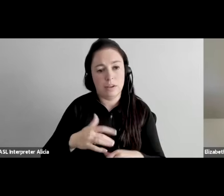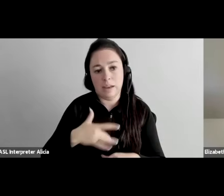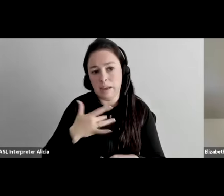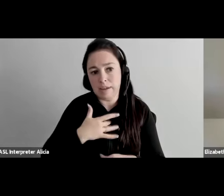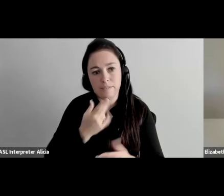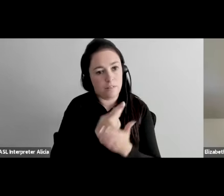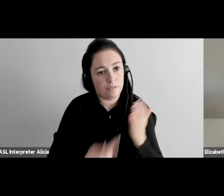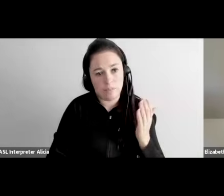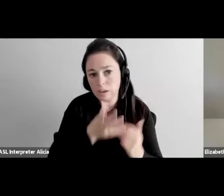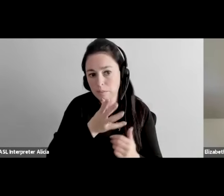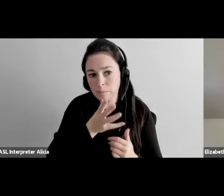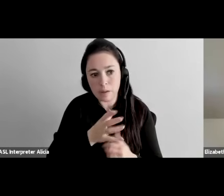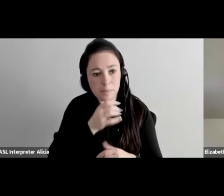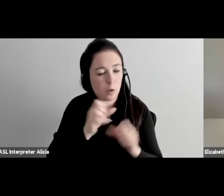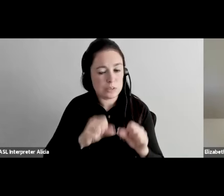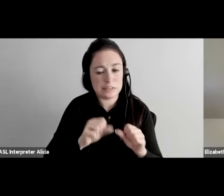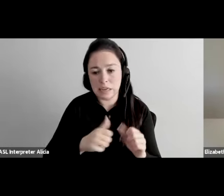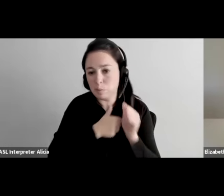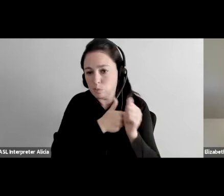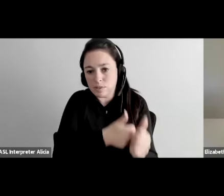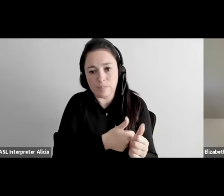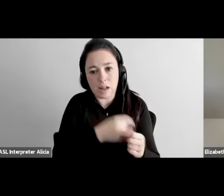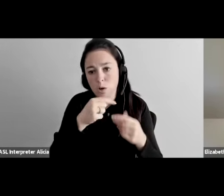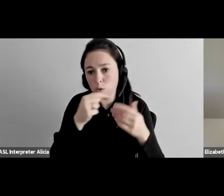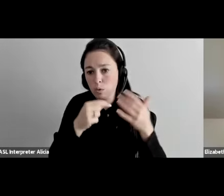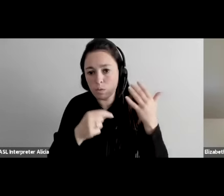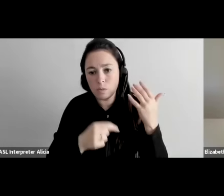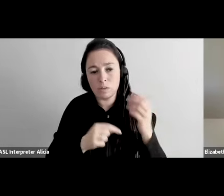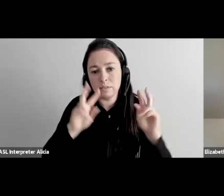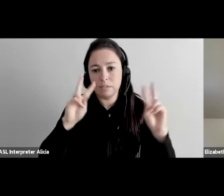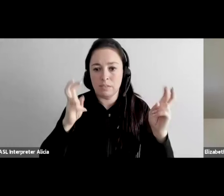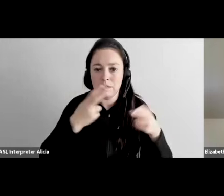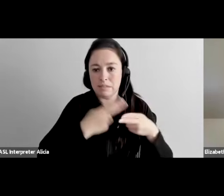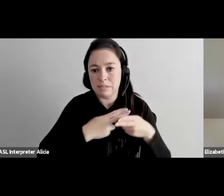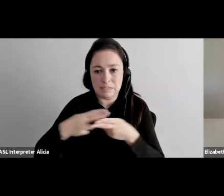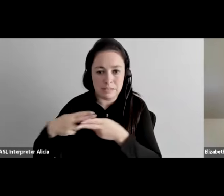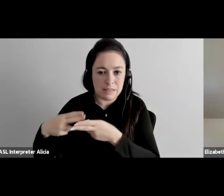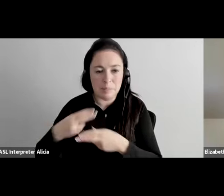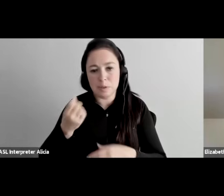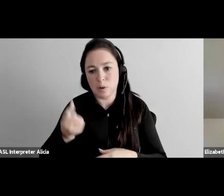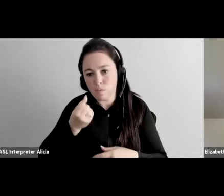the cradle hold or the football hold it was just physically impossible for me to be able to hold him